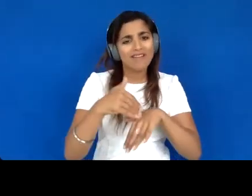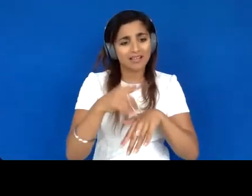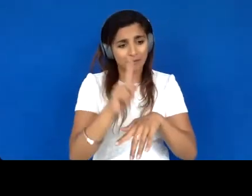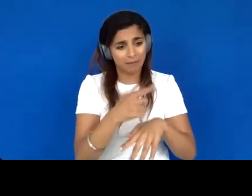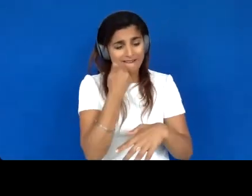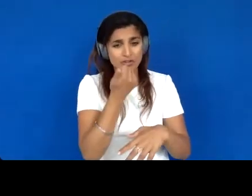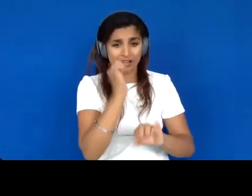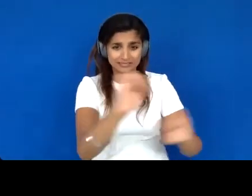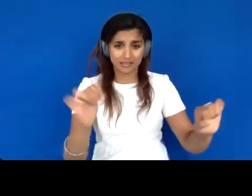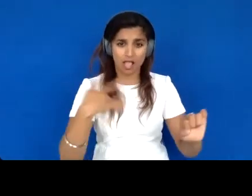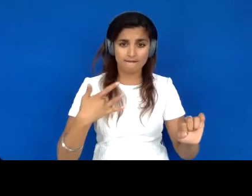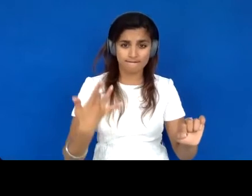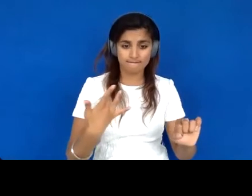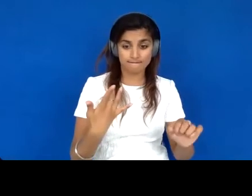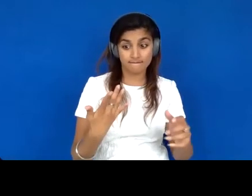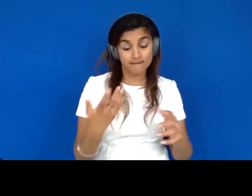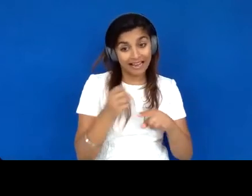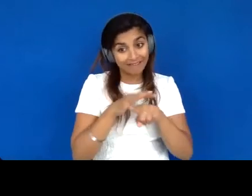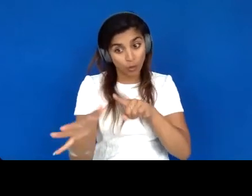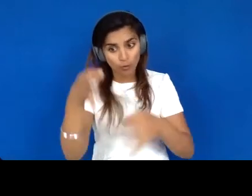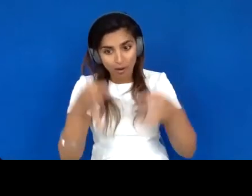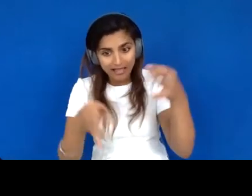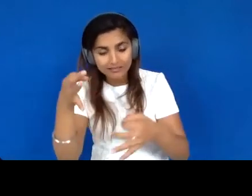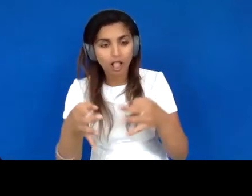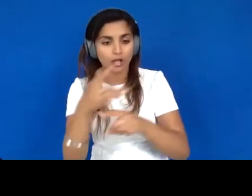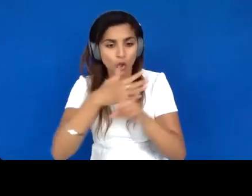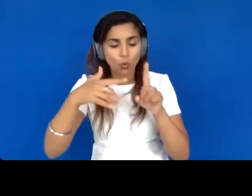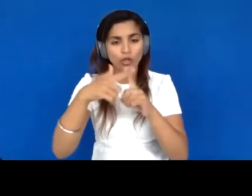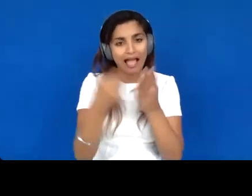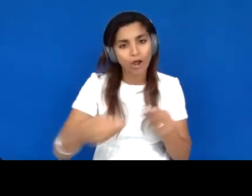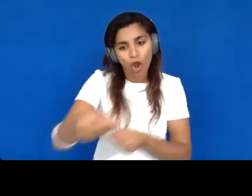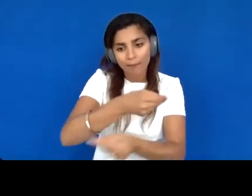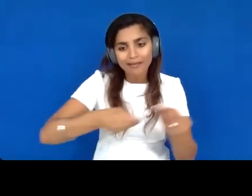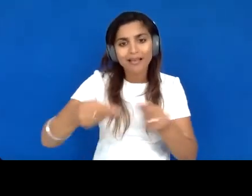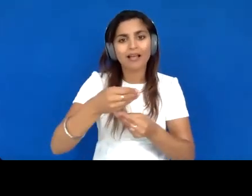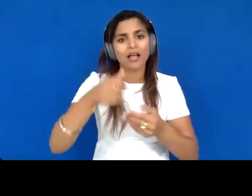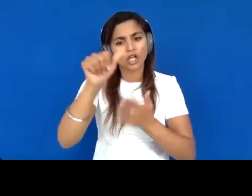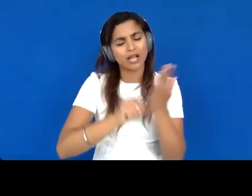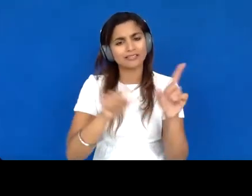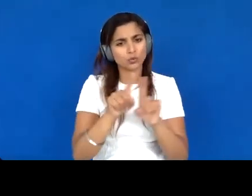agendas well beyond the boundaries of sport and entertainment of course it's